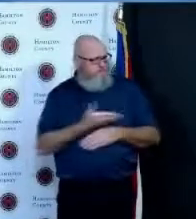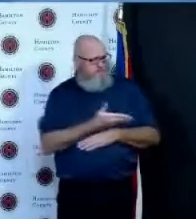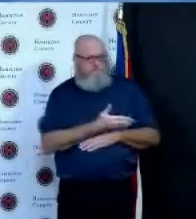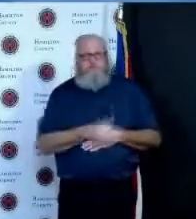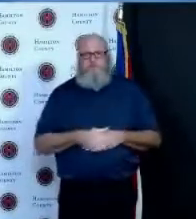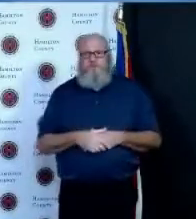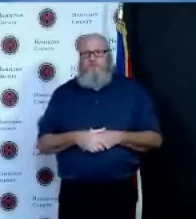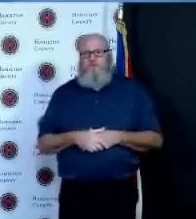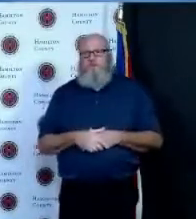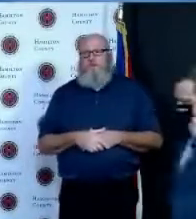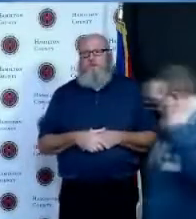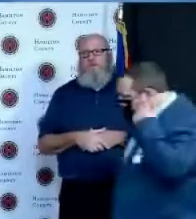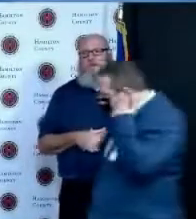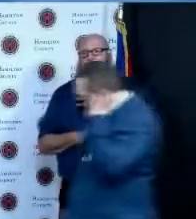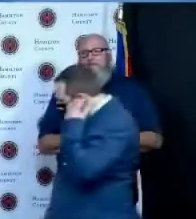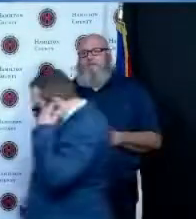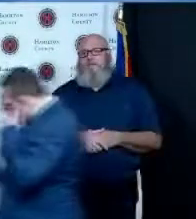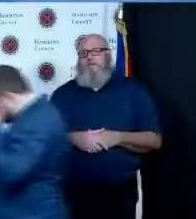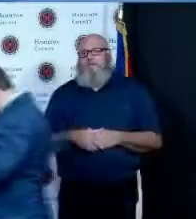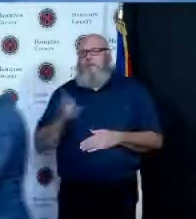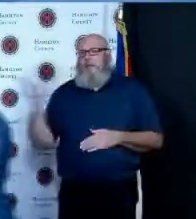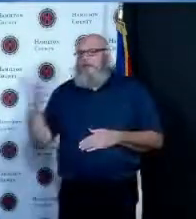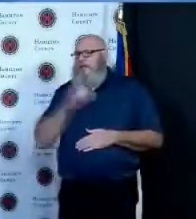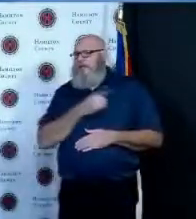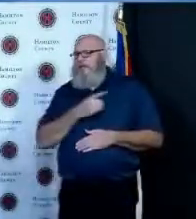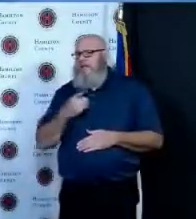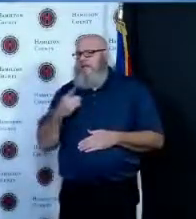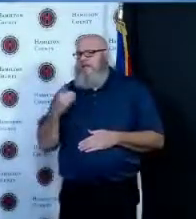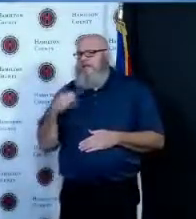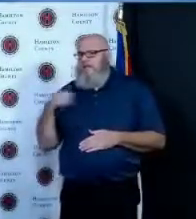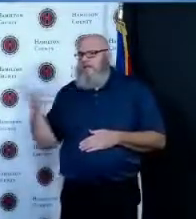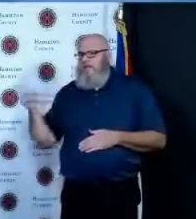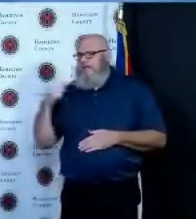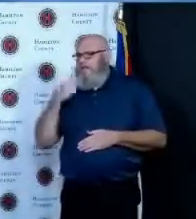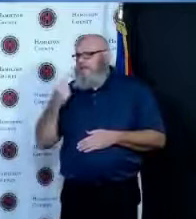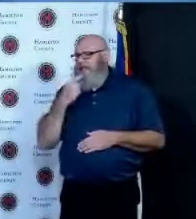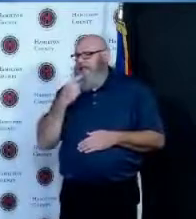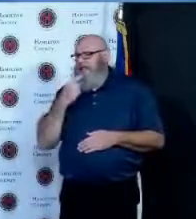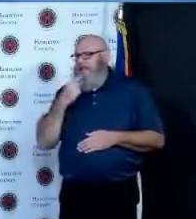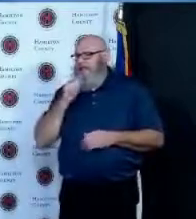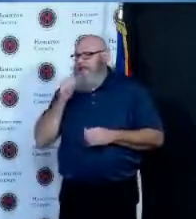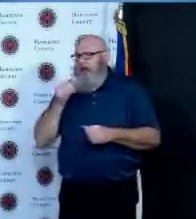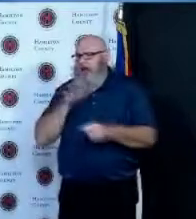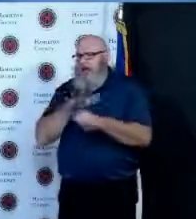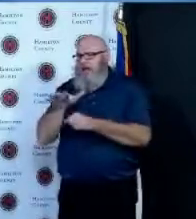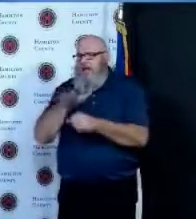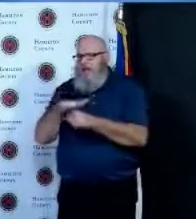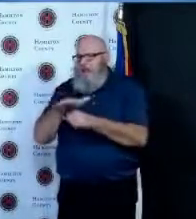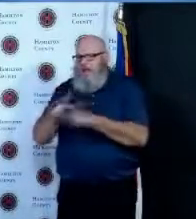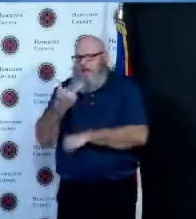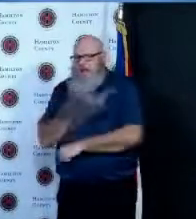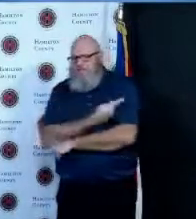getting enough doses for phase 1A and of course now that phase 1B is getting ready to go into